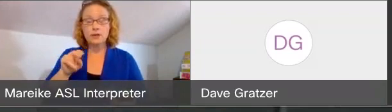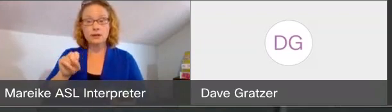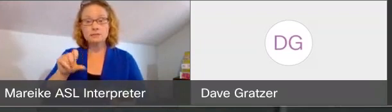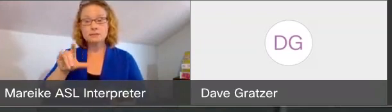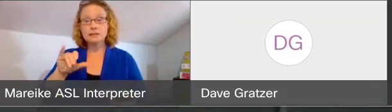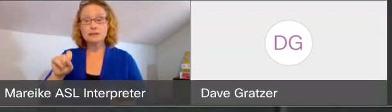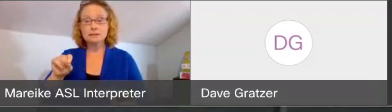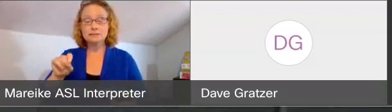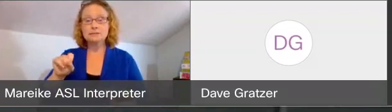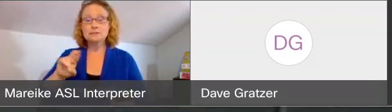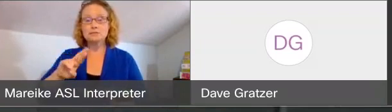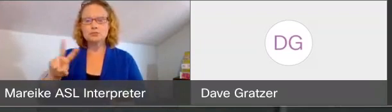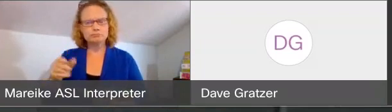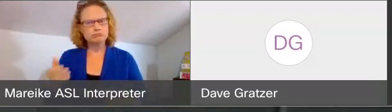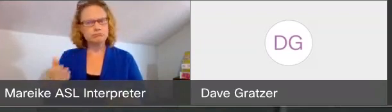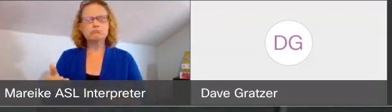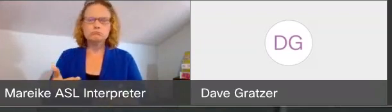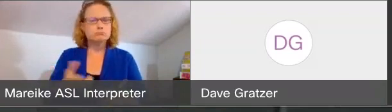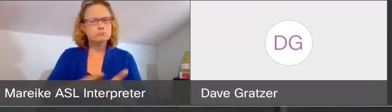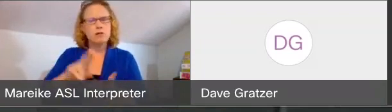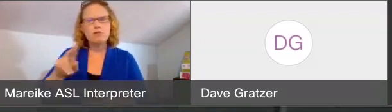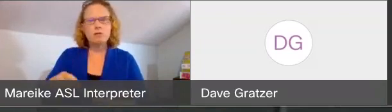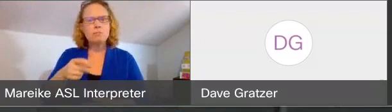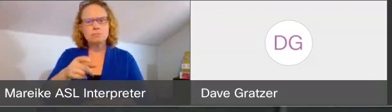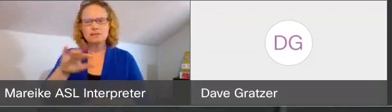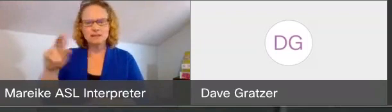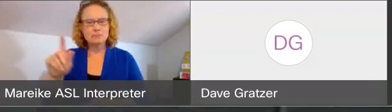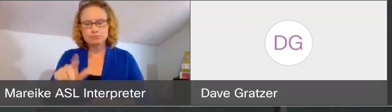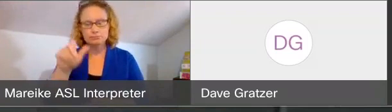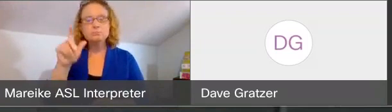you to sign up. Here's the link on the screen. You just enter that link into